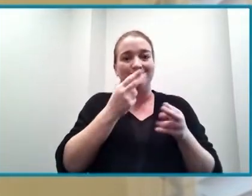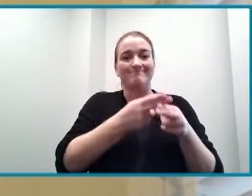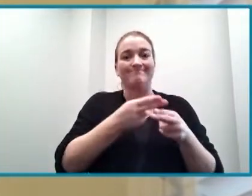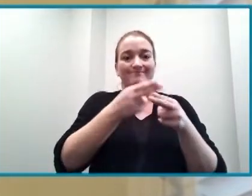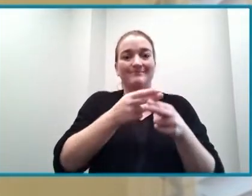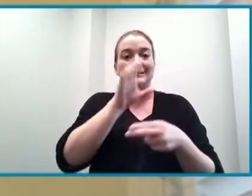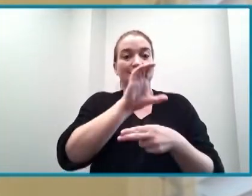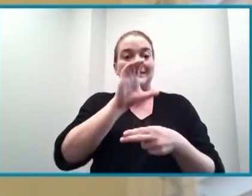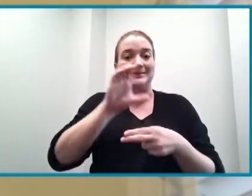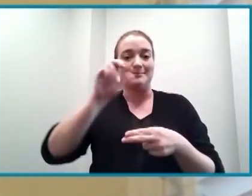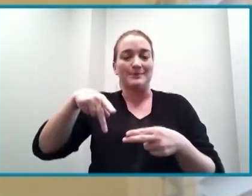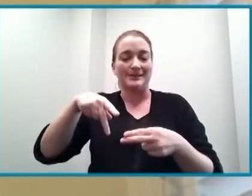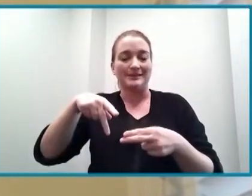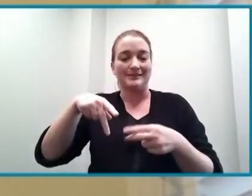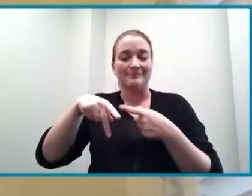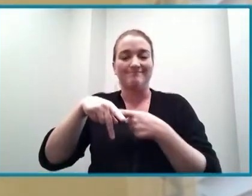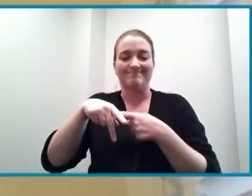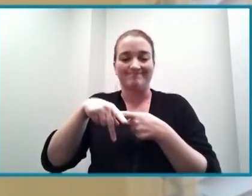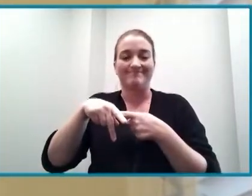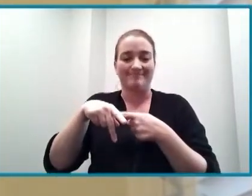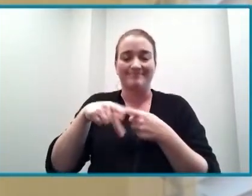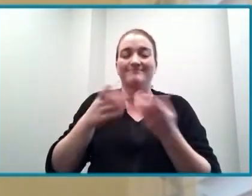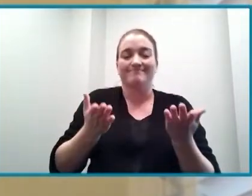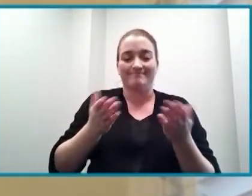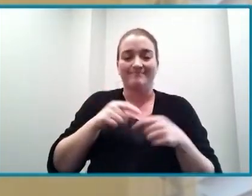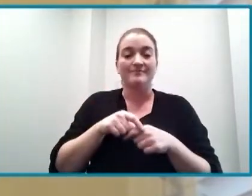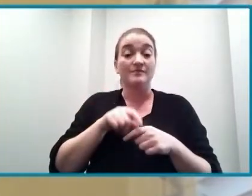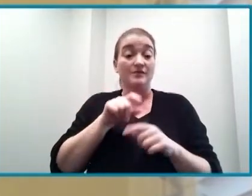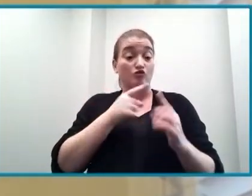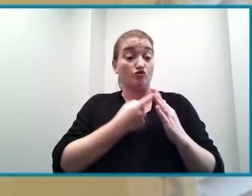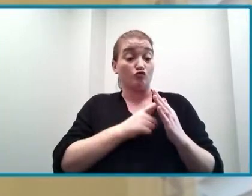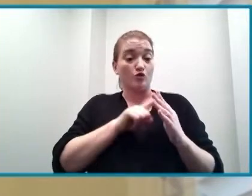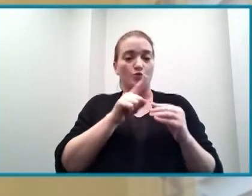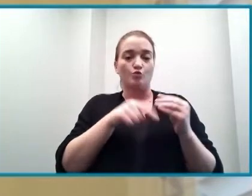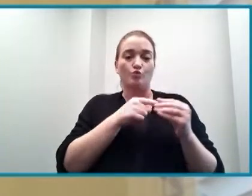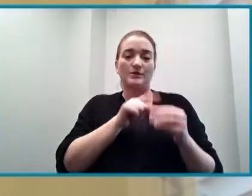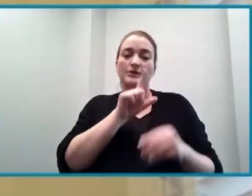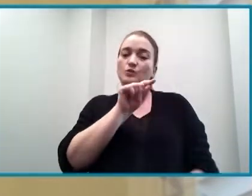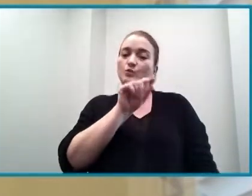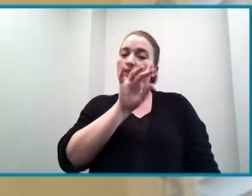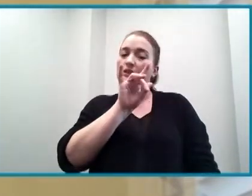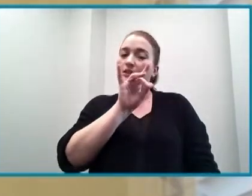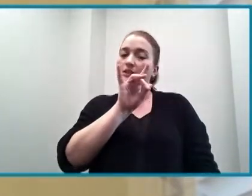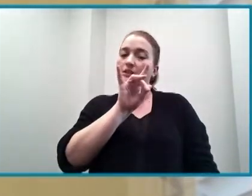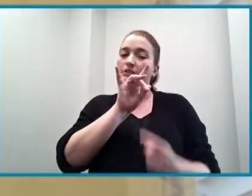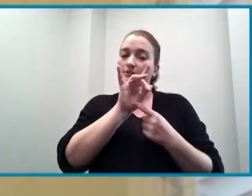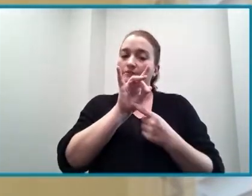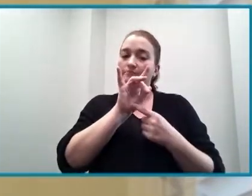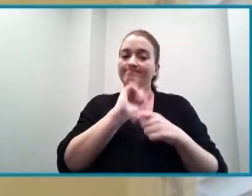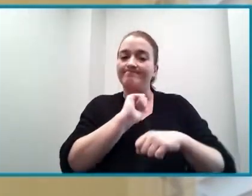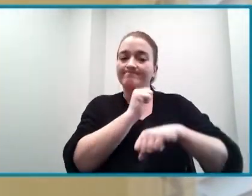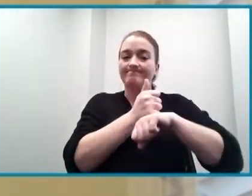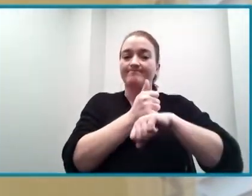began in 2018 as really the base of the community engagement pillar of our Creative Forces initiative.